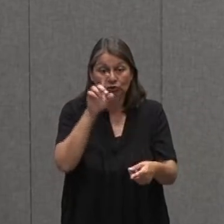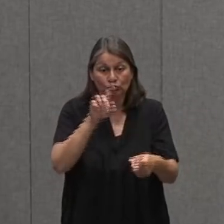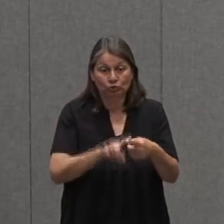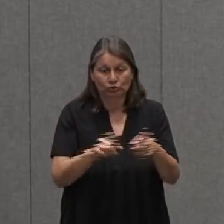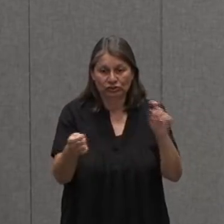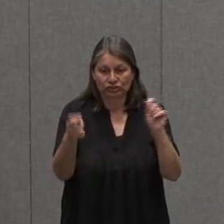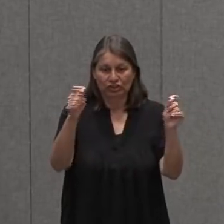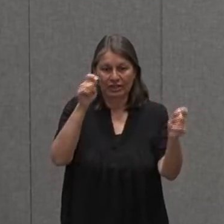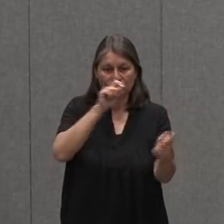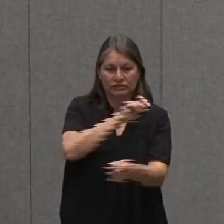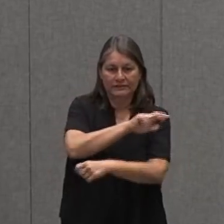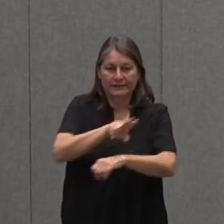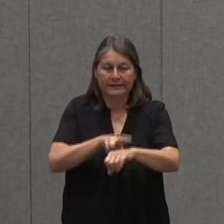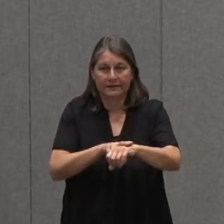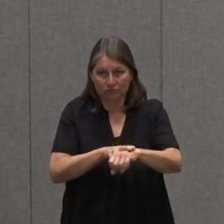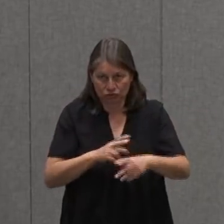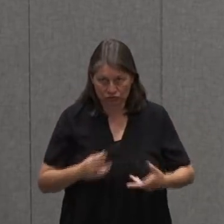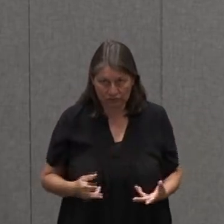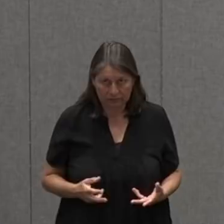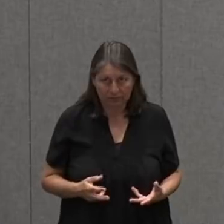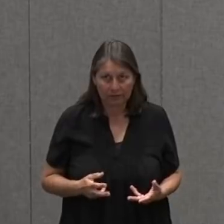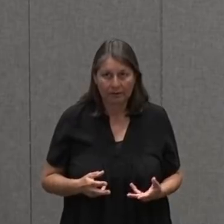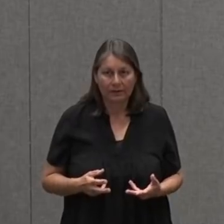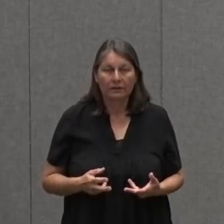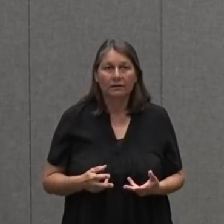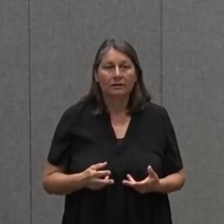So we've been talking about the environment